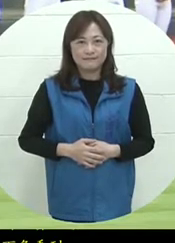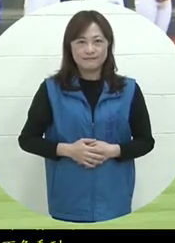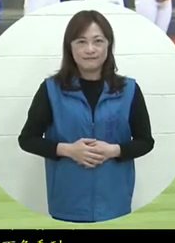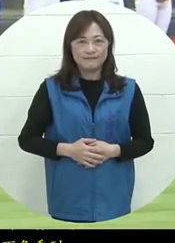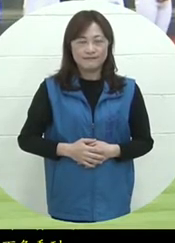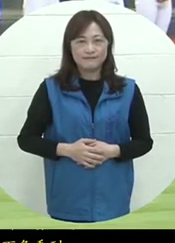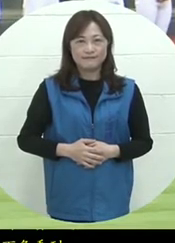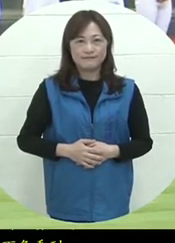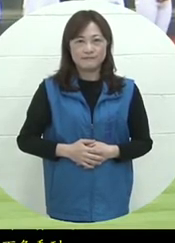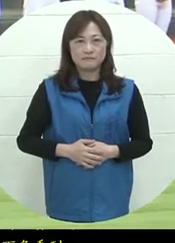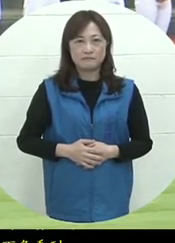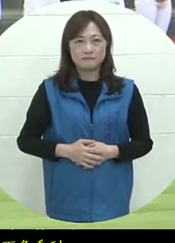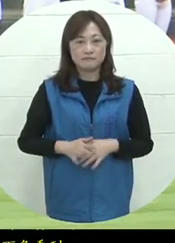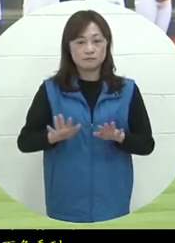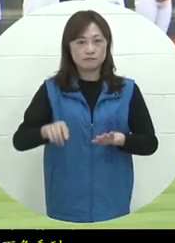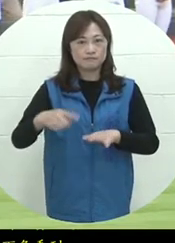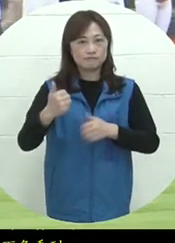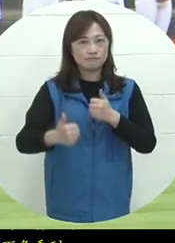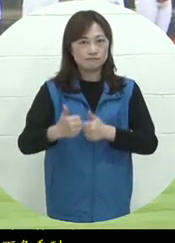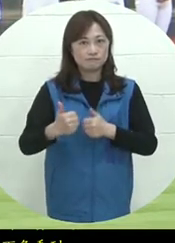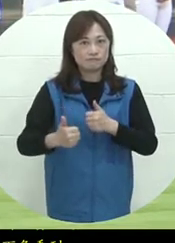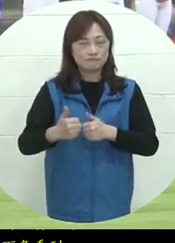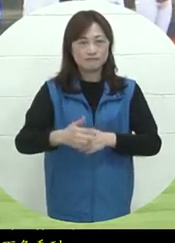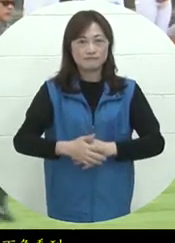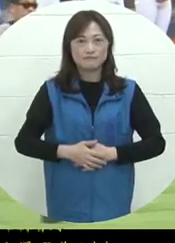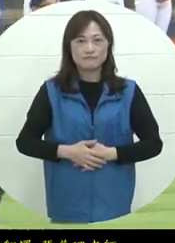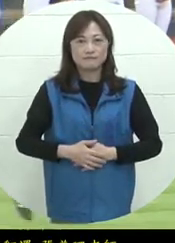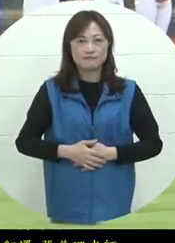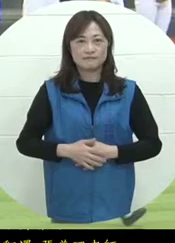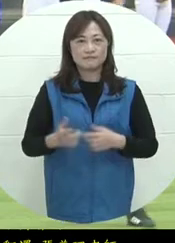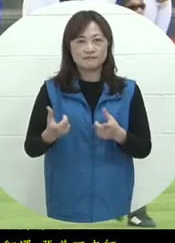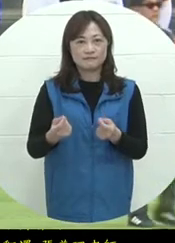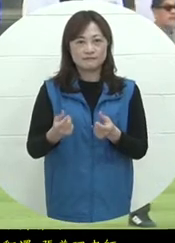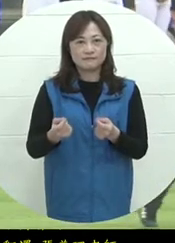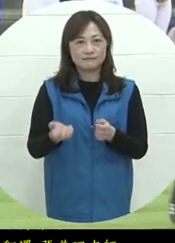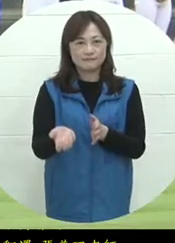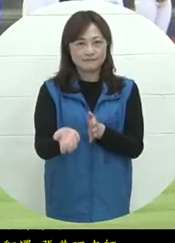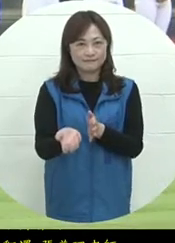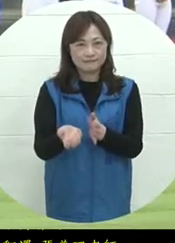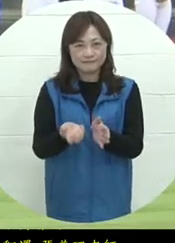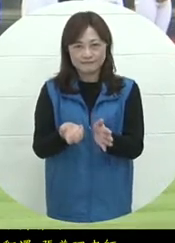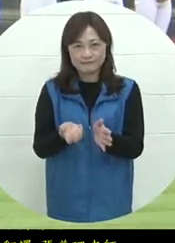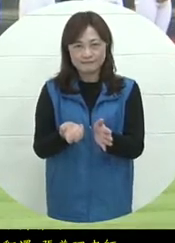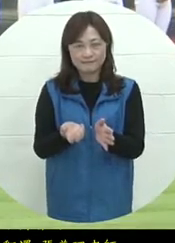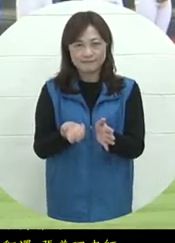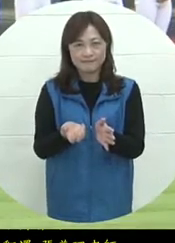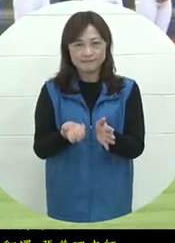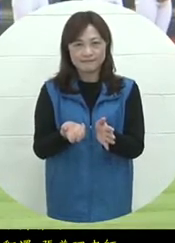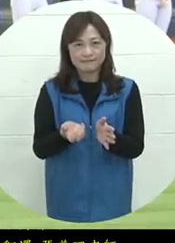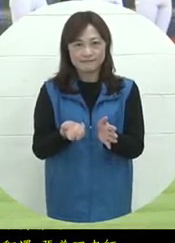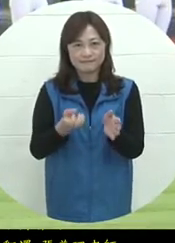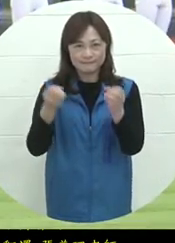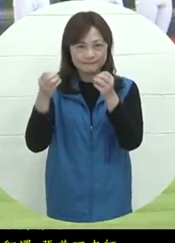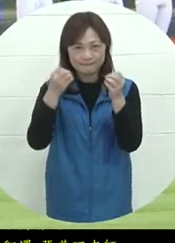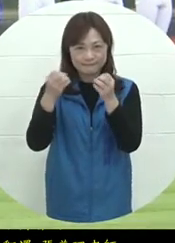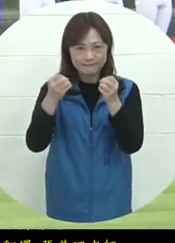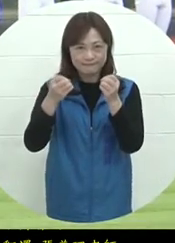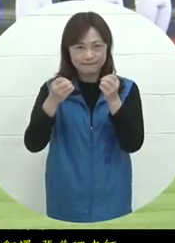said that this game is the same as today. After some confirmations before the game, etc.,